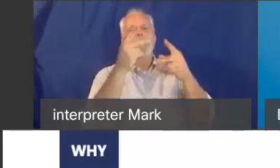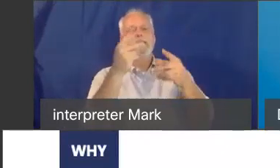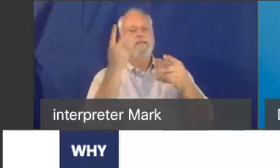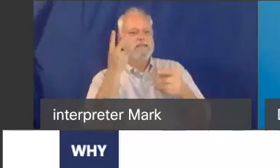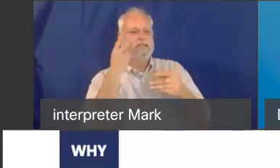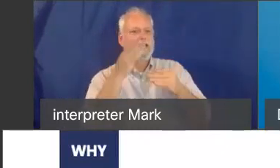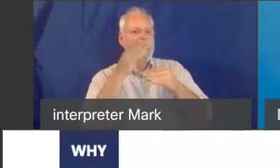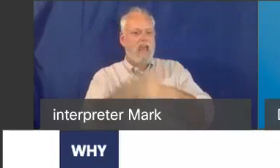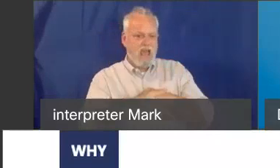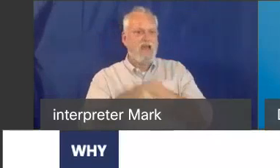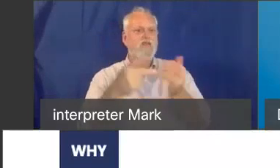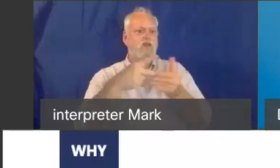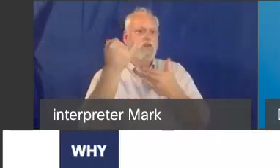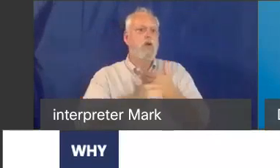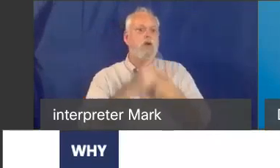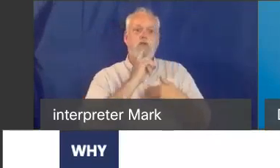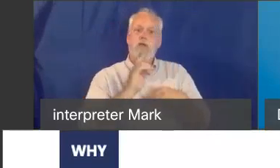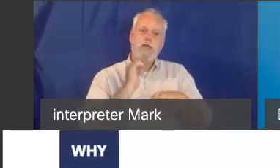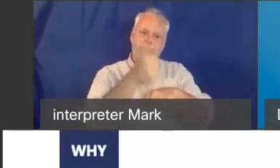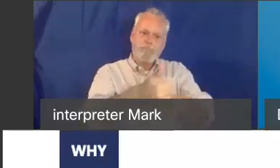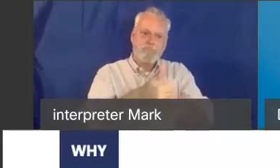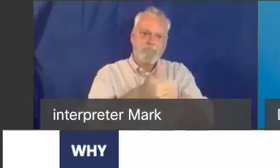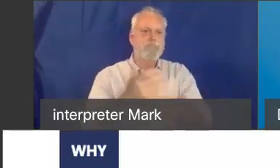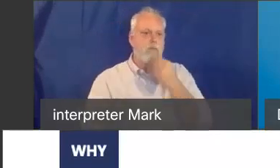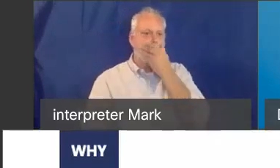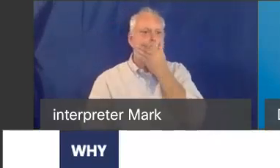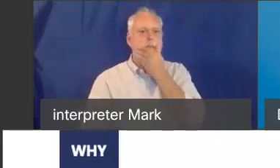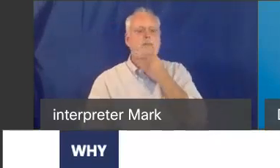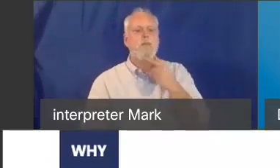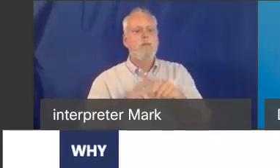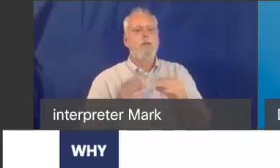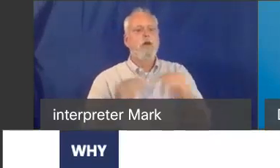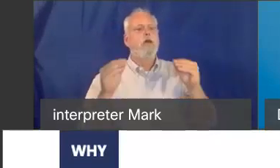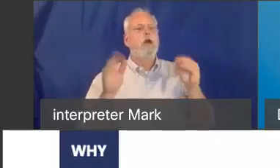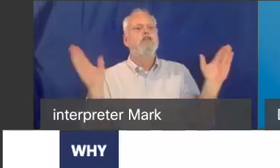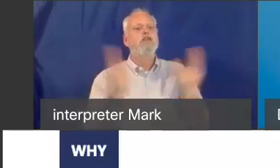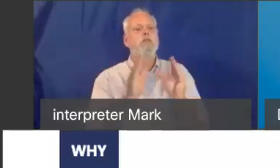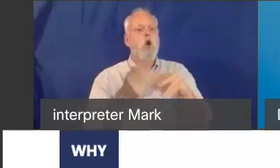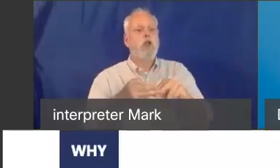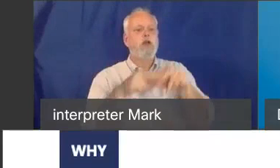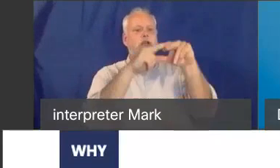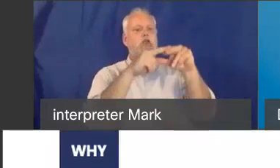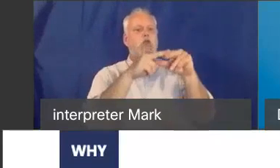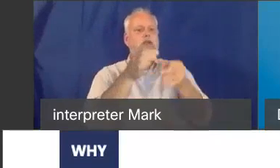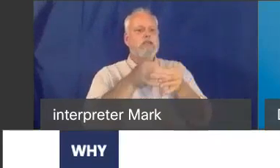The project is really on the ground, but we really anticipate larger, a smaller increase in delay than that, which is calculated by our models.